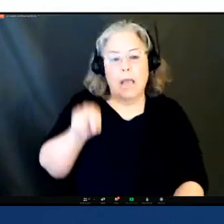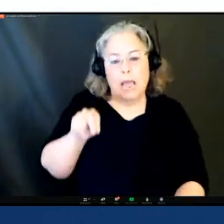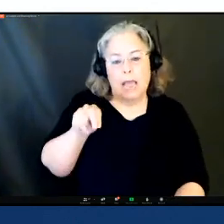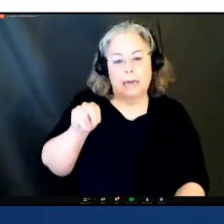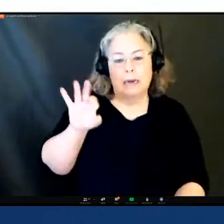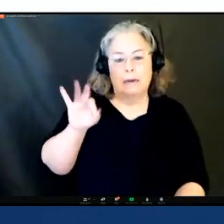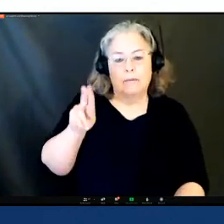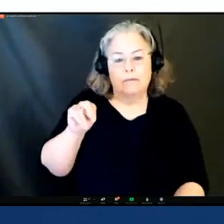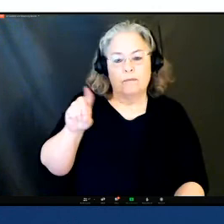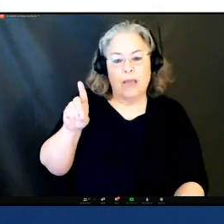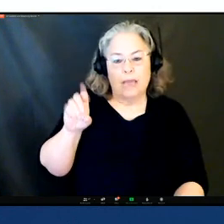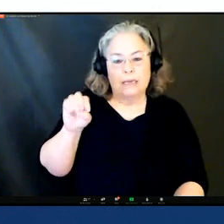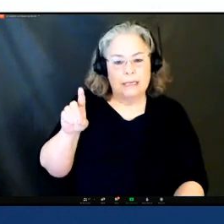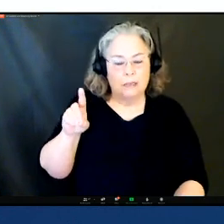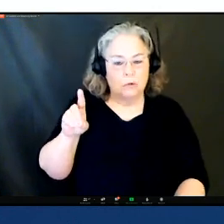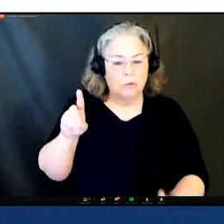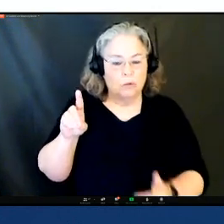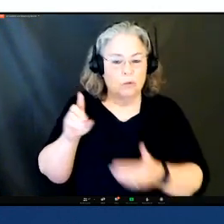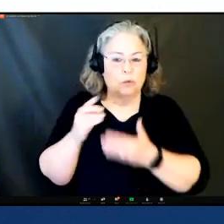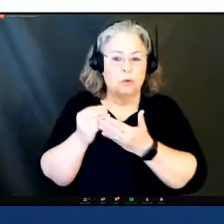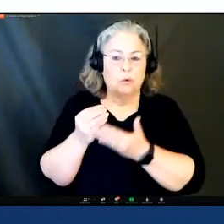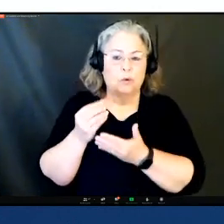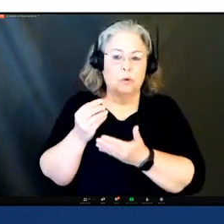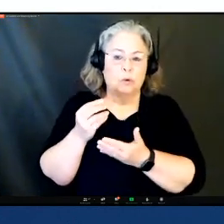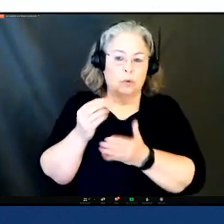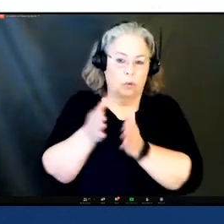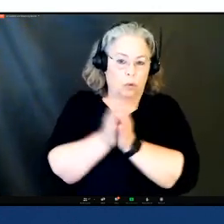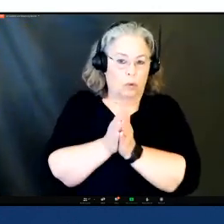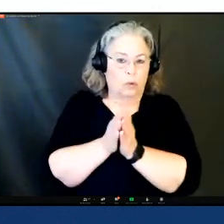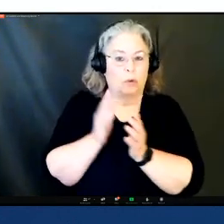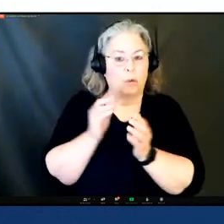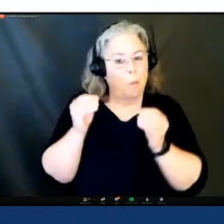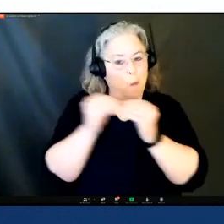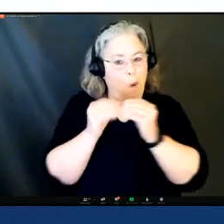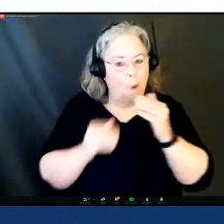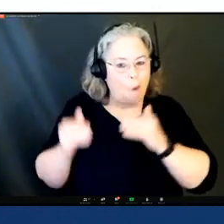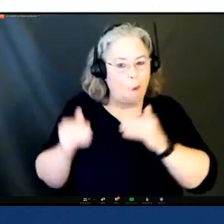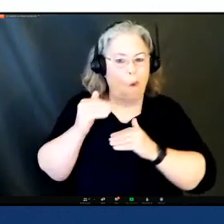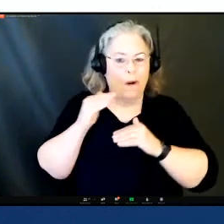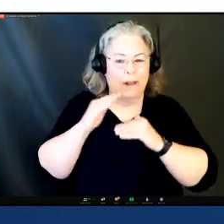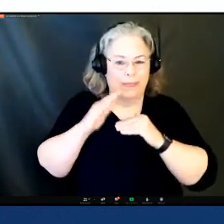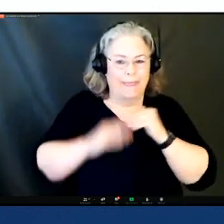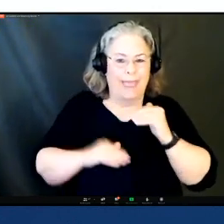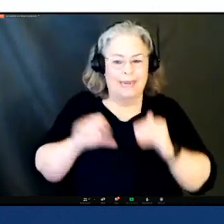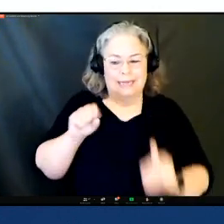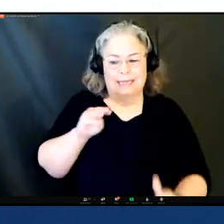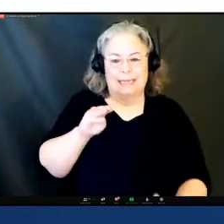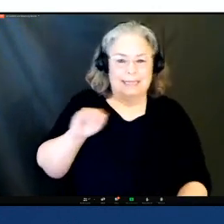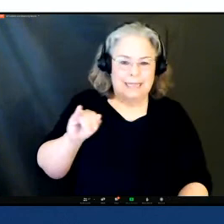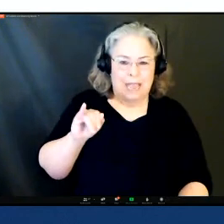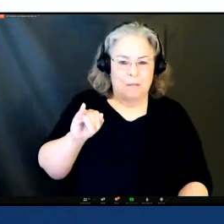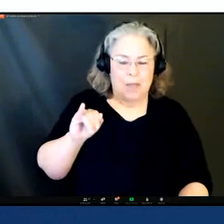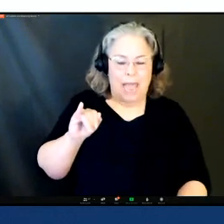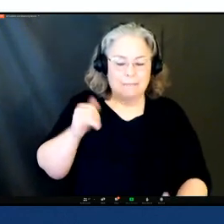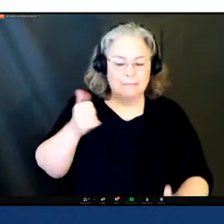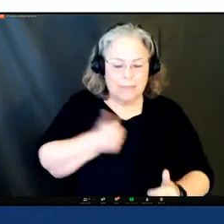In total, unfunded growth requests typically far exceed the discretionary or semi discretionary resources available to fund those requests.